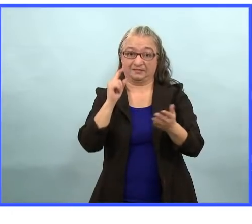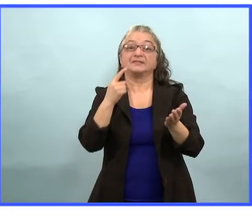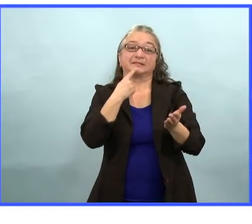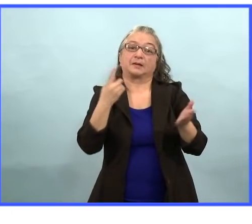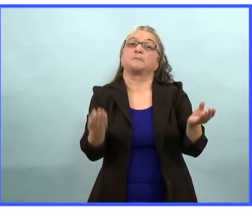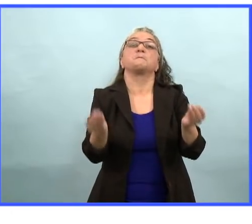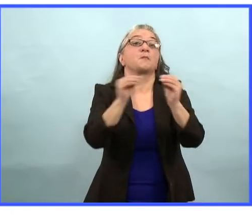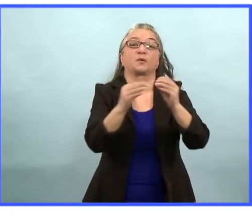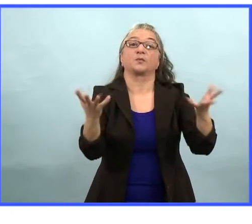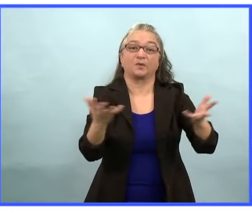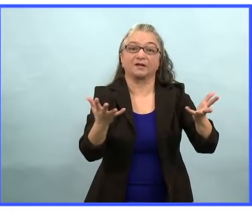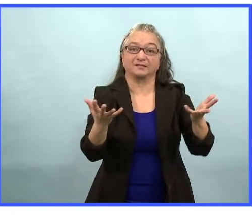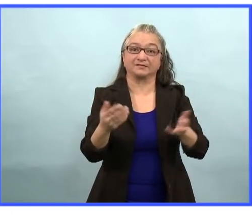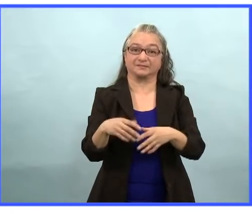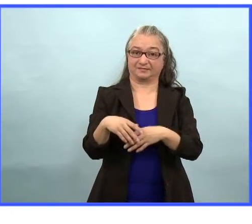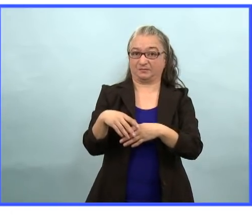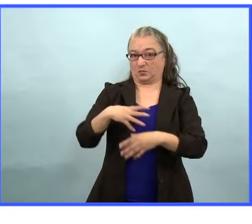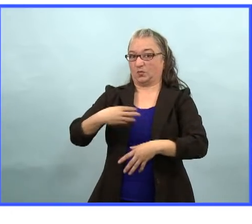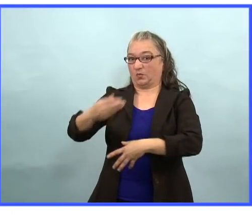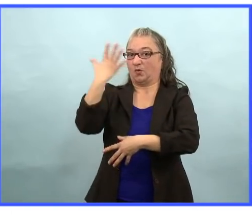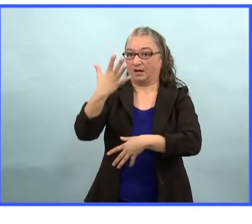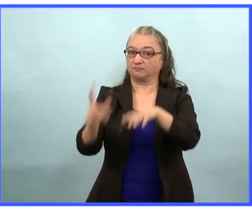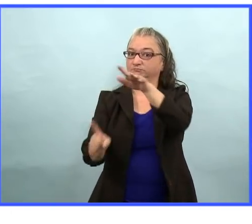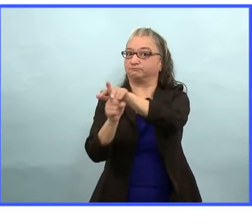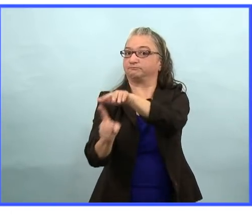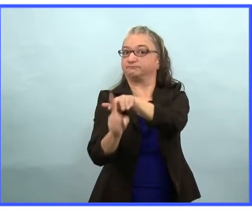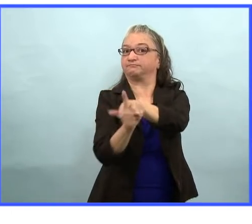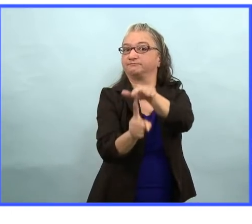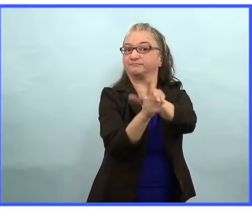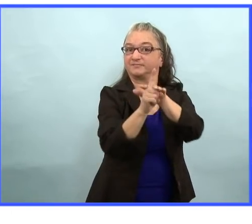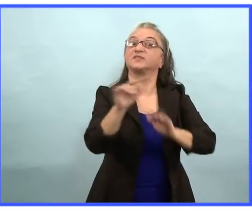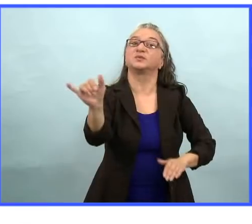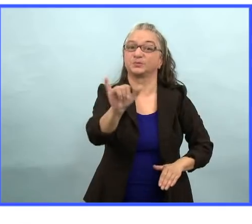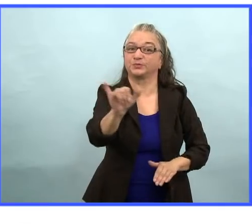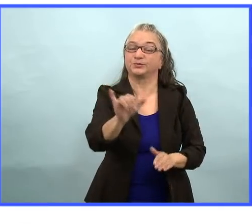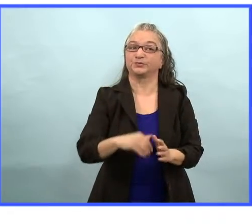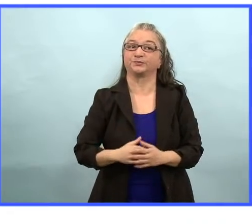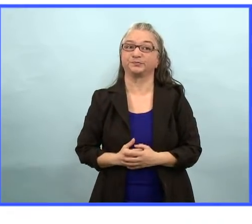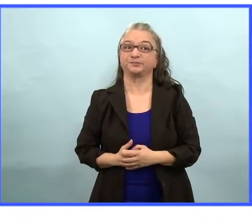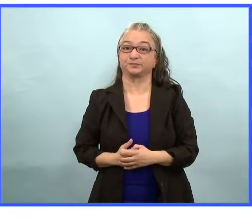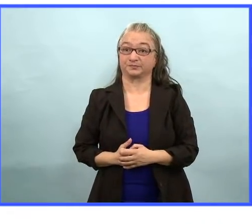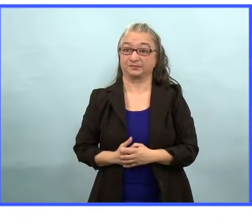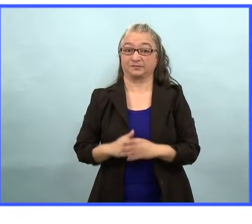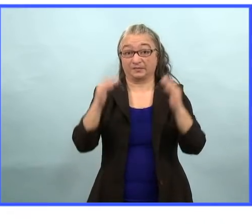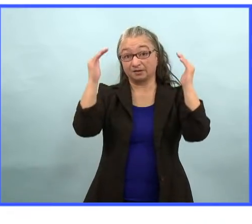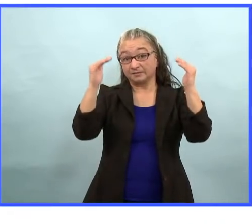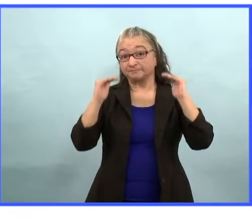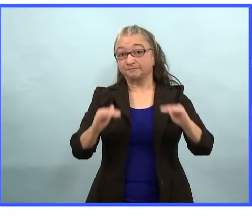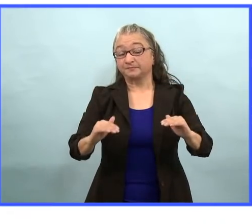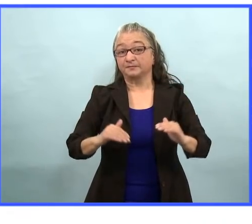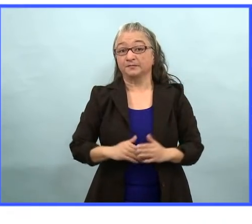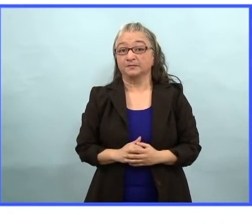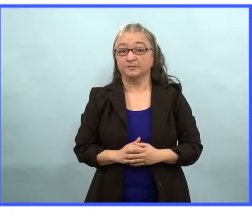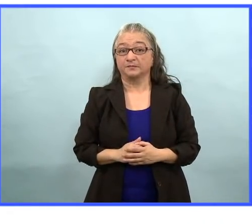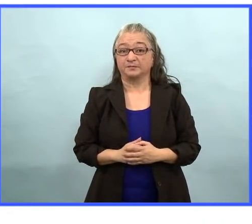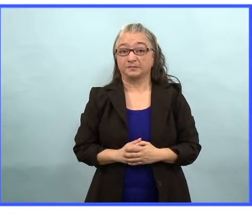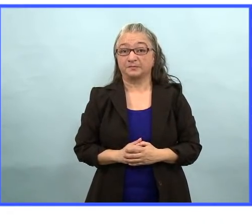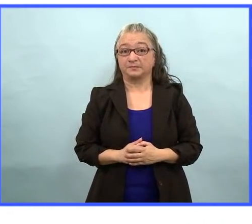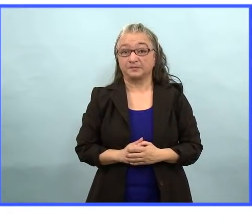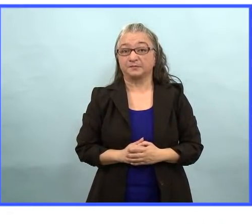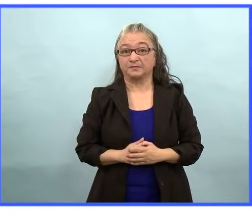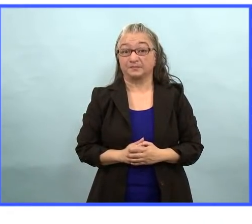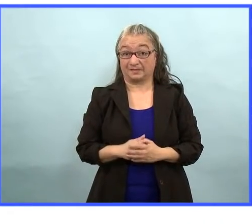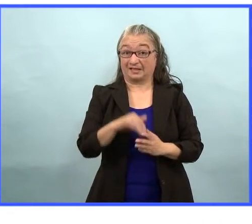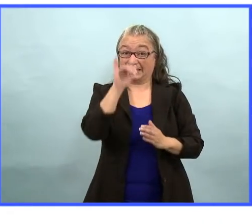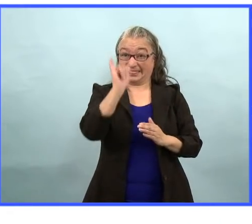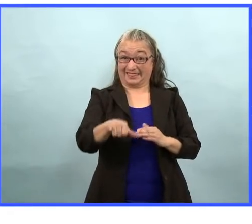who identify as white if we can go to the next slide please what this slide landmarks is how that